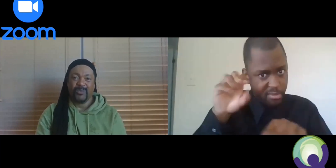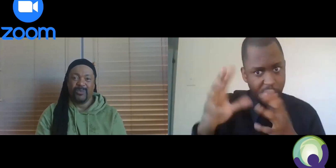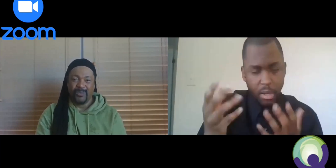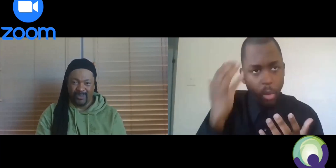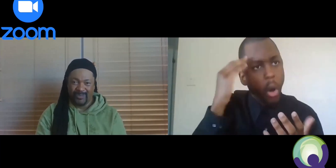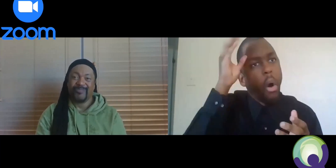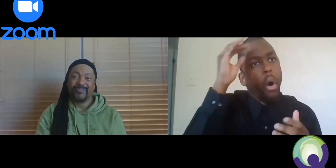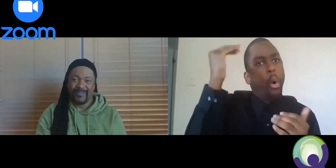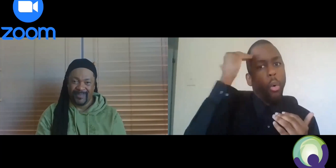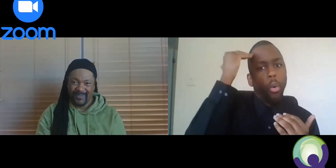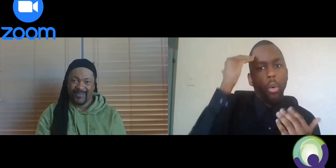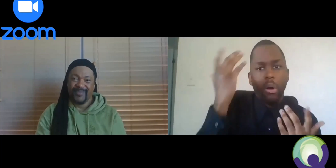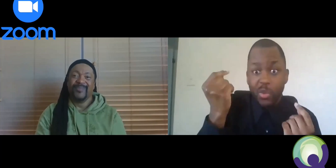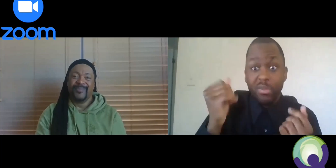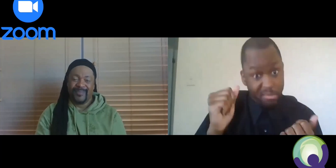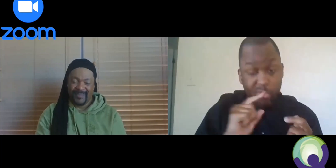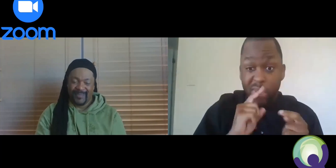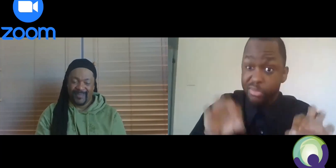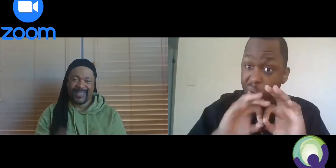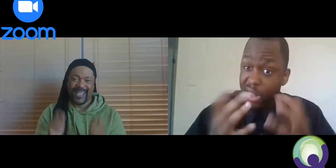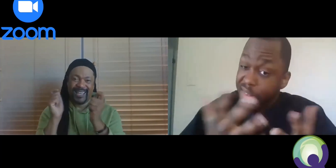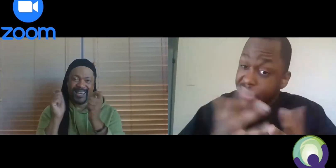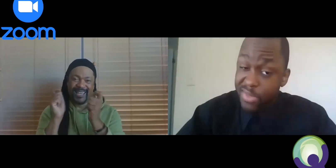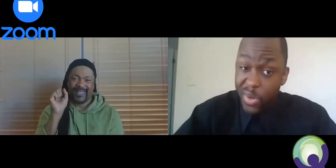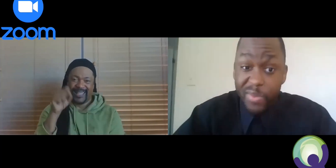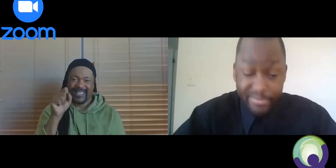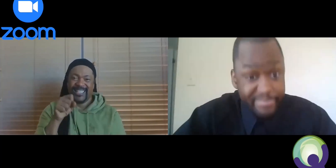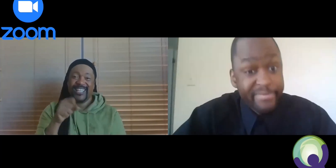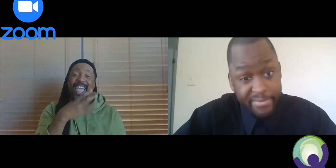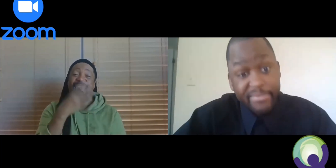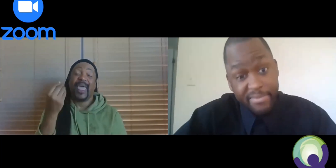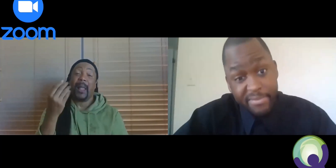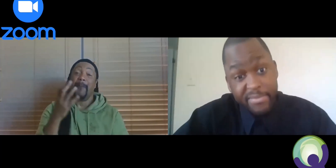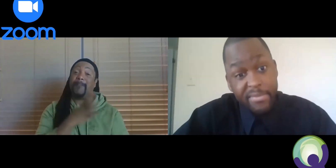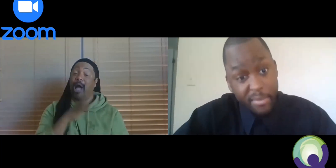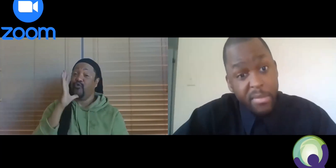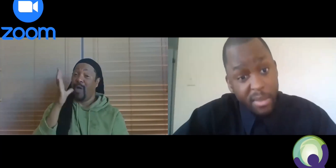They have the experience and can help us. That’s really important.